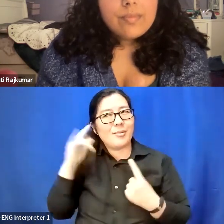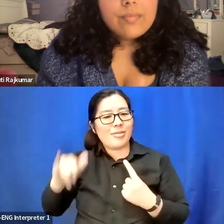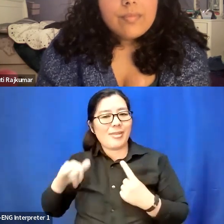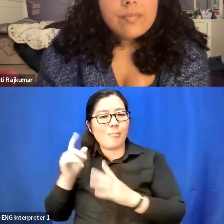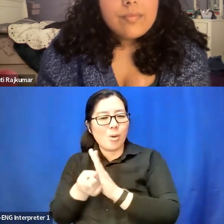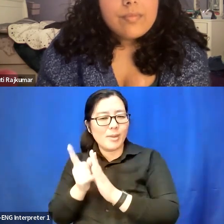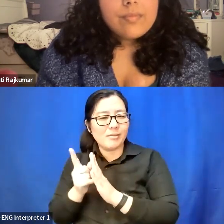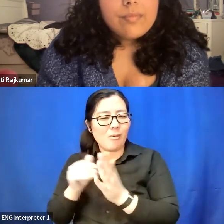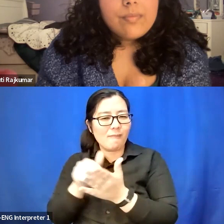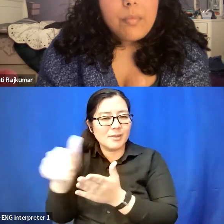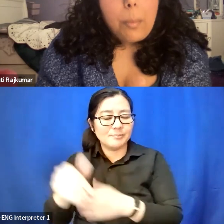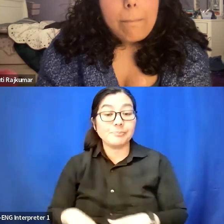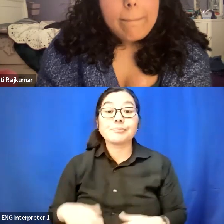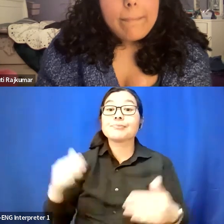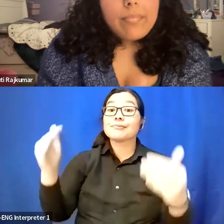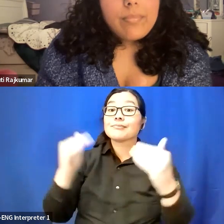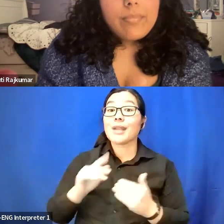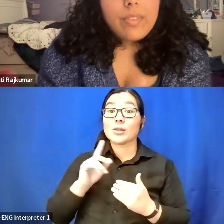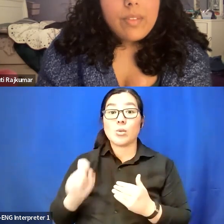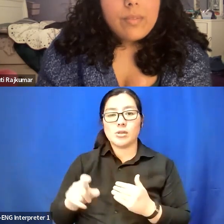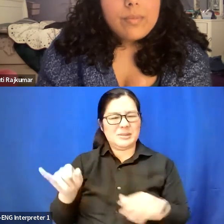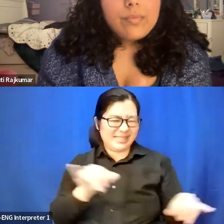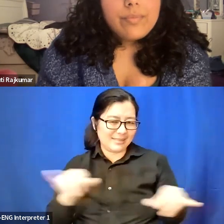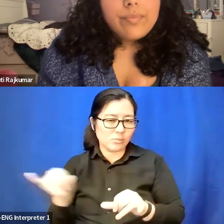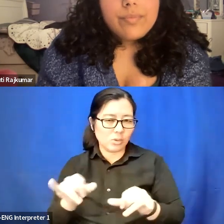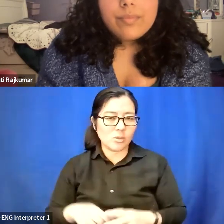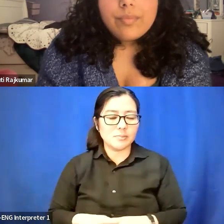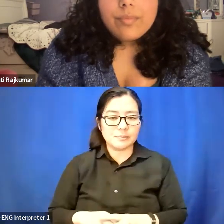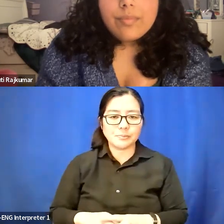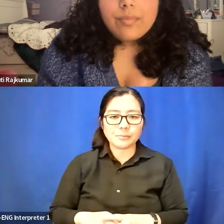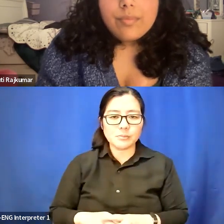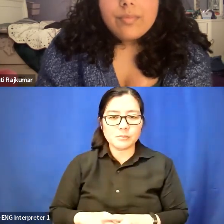So this next question is really similar, but it's a change of scenery.